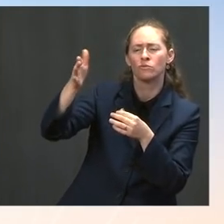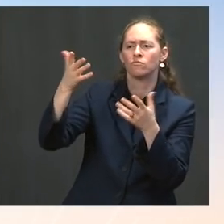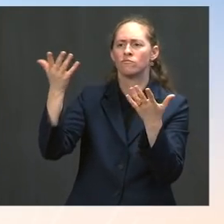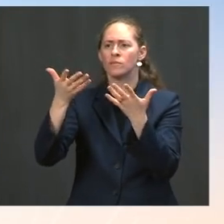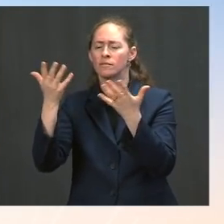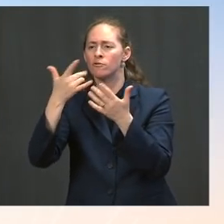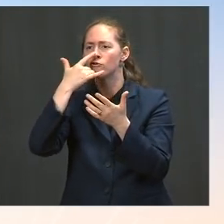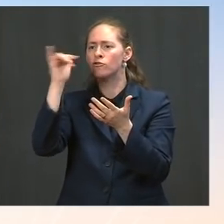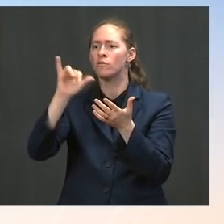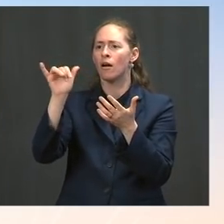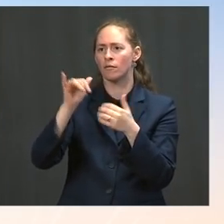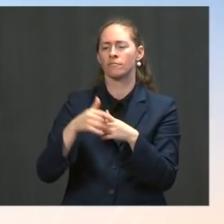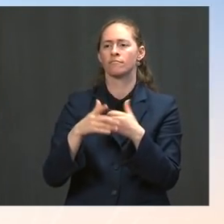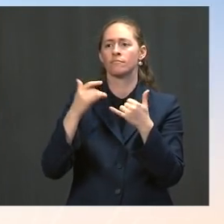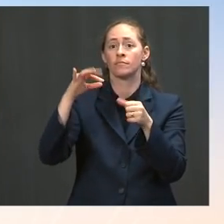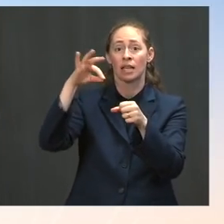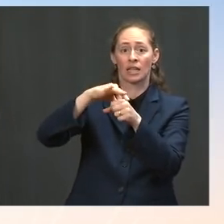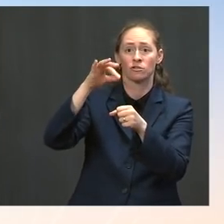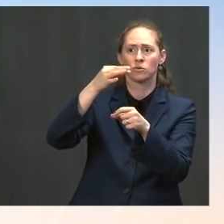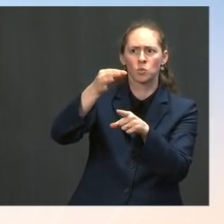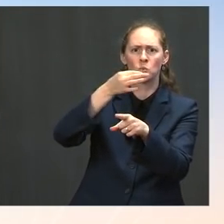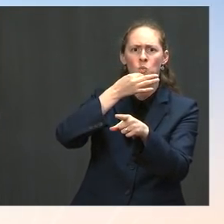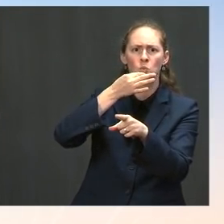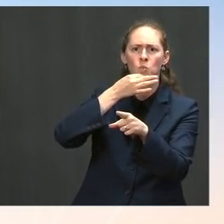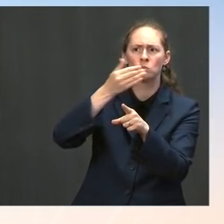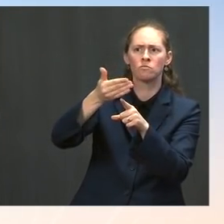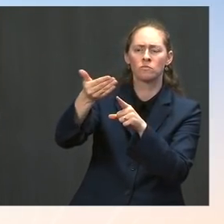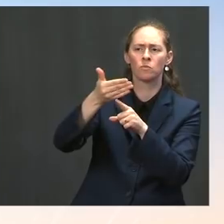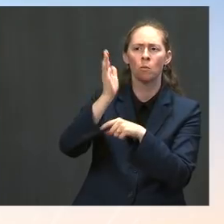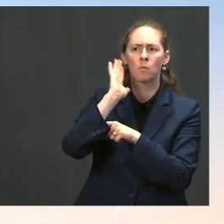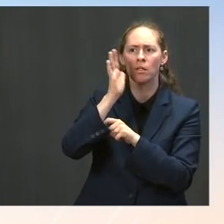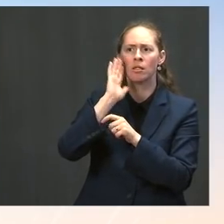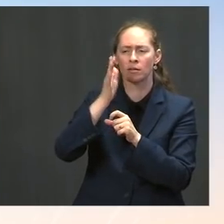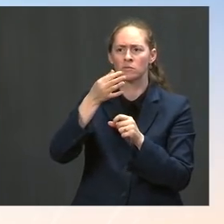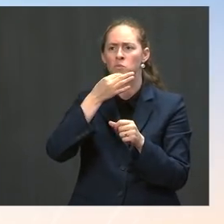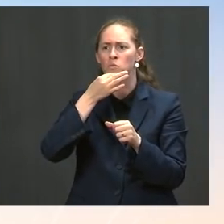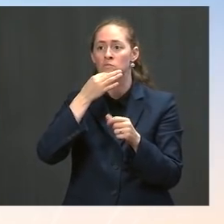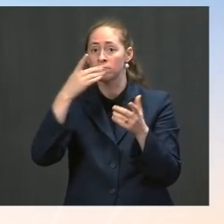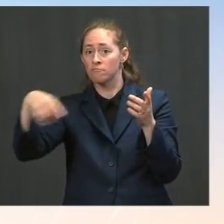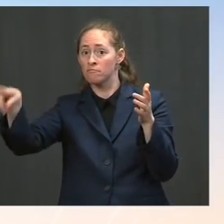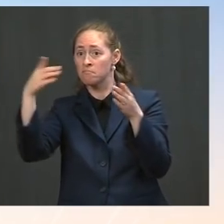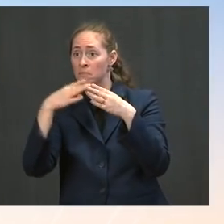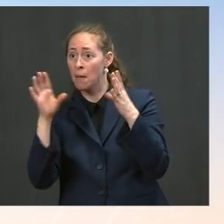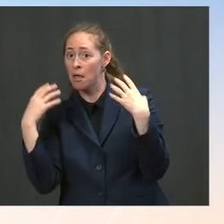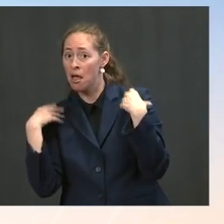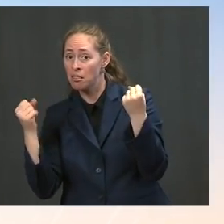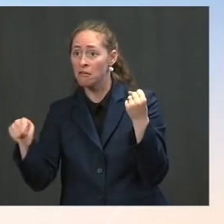as soon as they're confident about the public health and -- from the public health and security perspective. That remains our position.